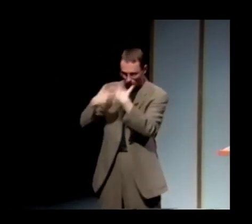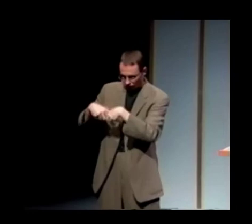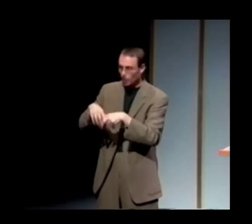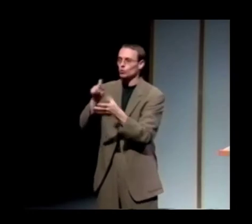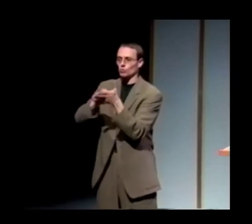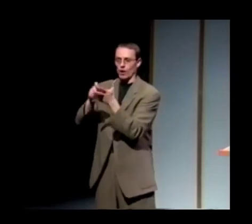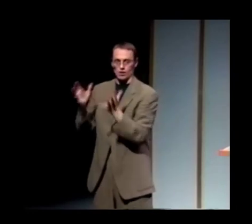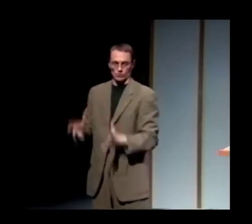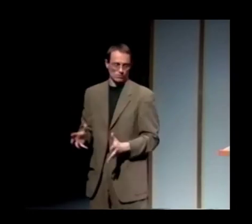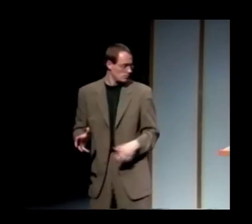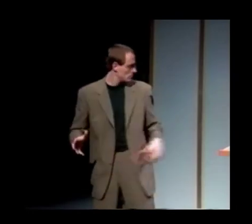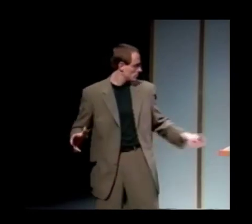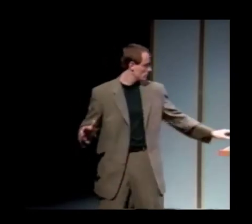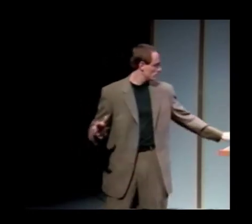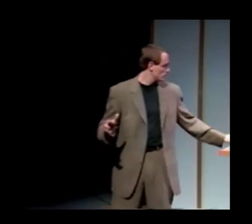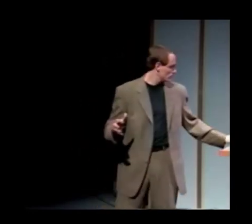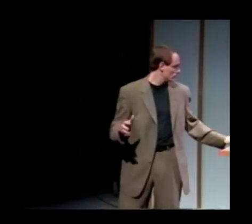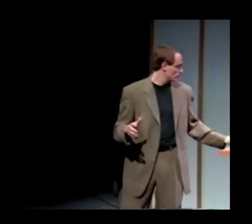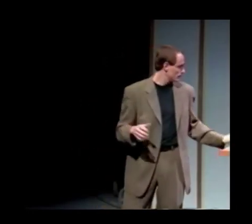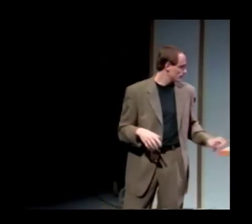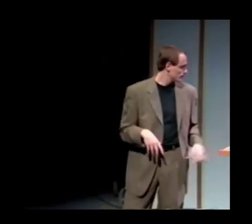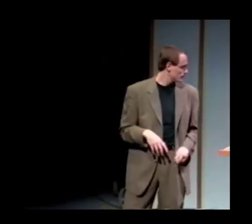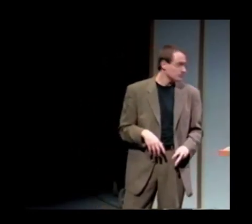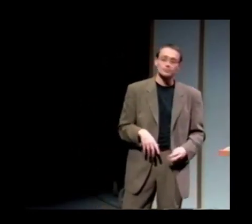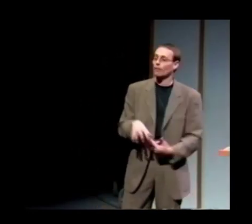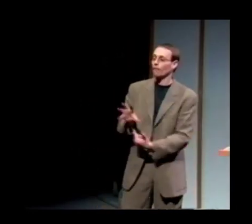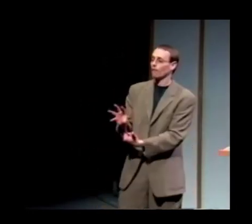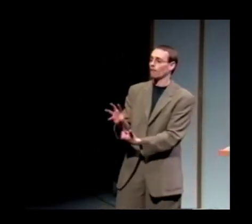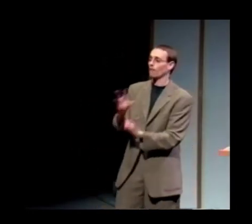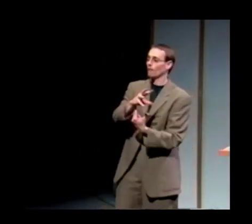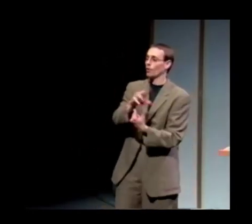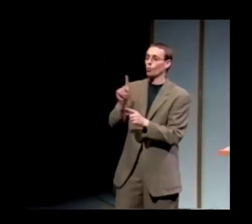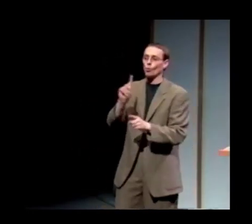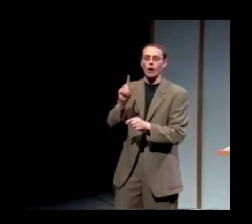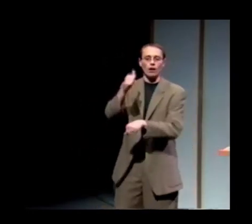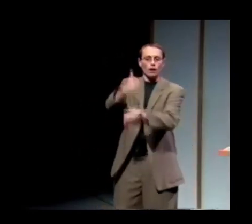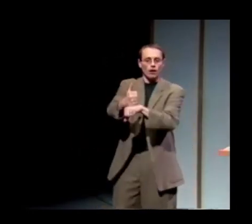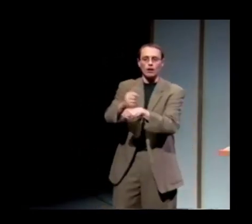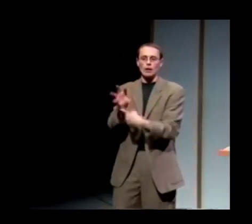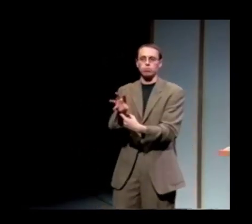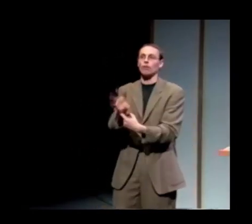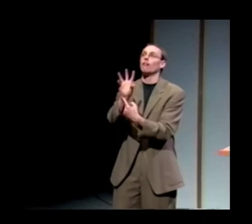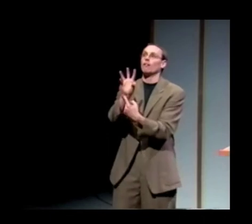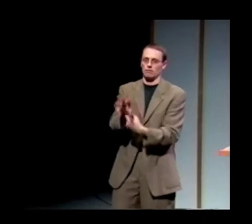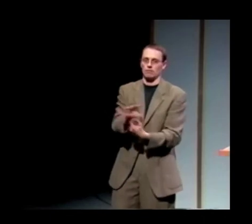THEY PICK WHAT-- THEY'RE A TEXT EDITOR. THEY PICK WHICH LITERATURE THEY WANT.